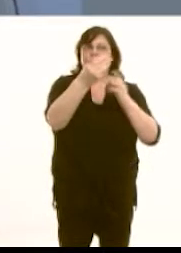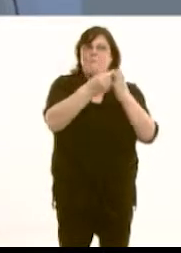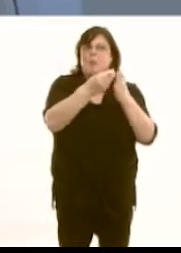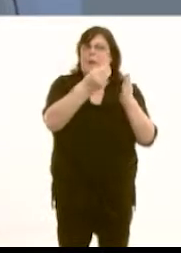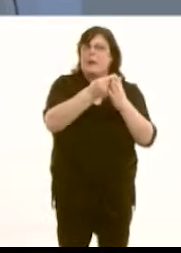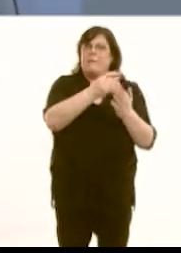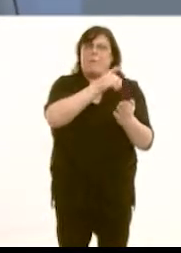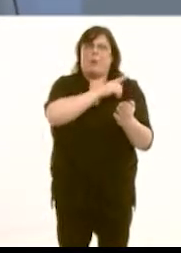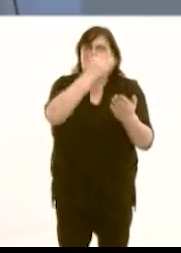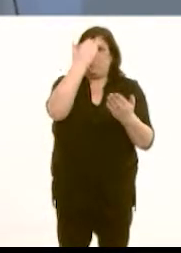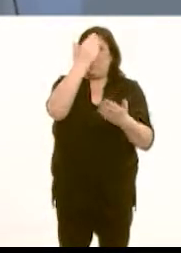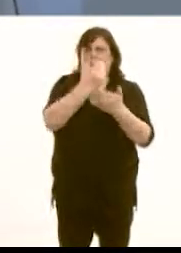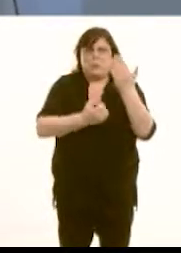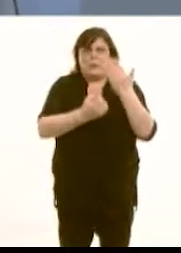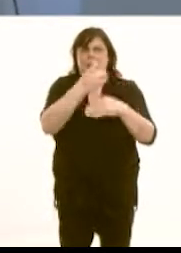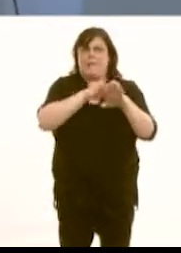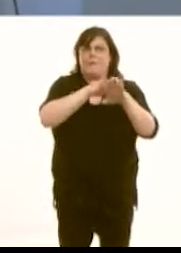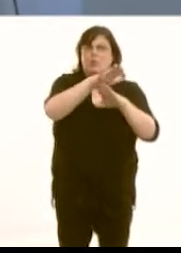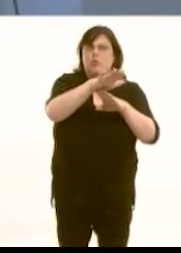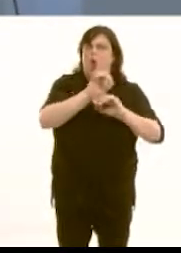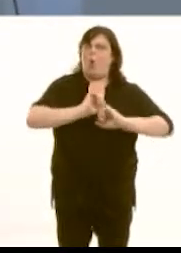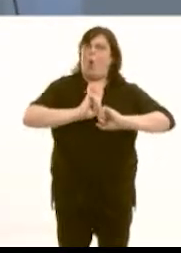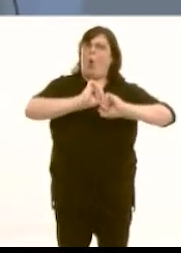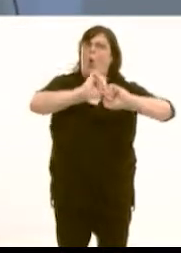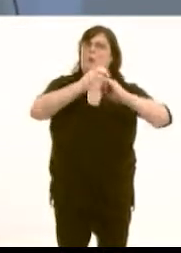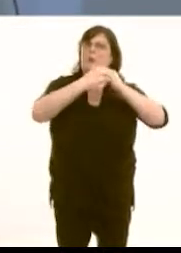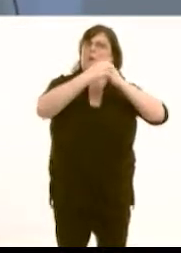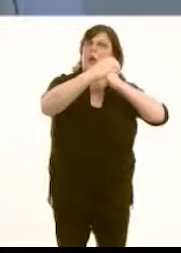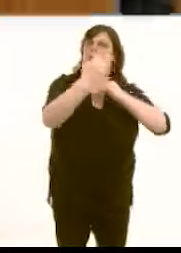knowledge about the ownership and the potential for securing a stake in the tunnel.